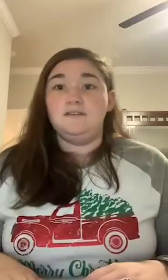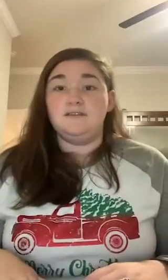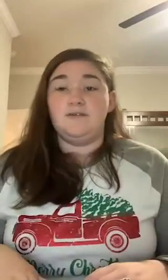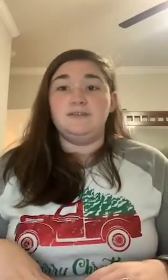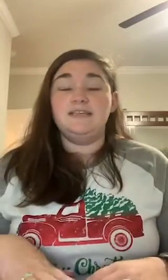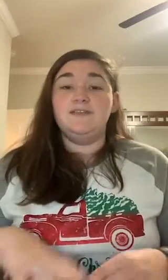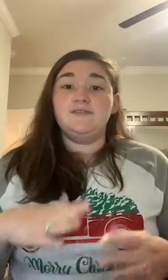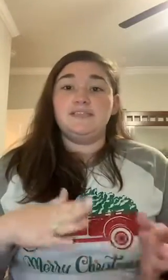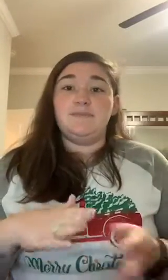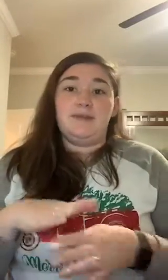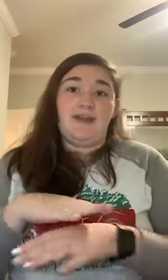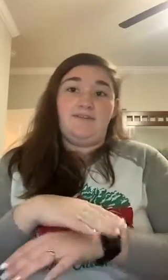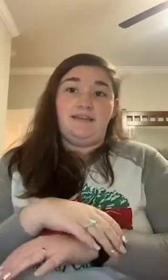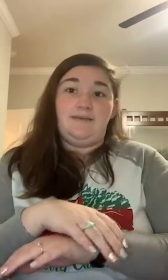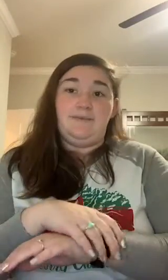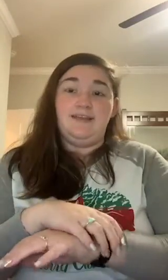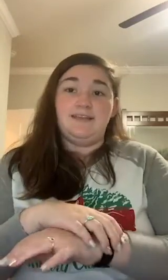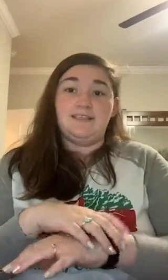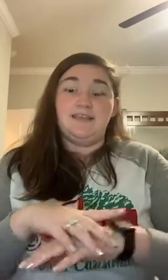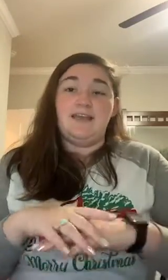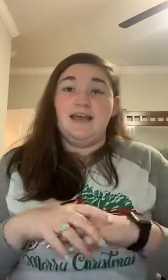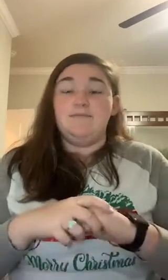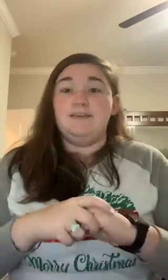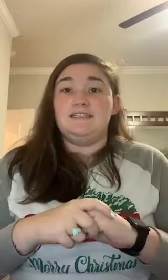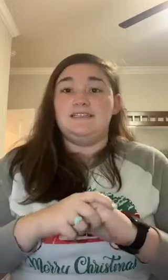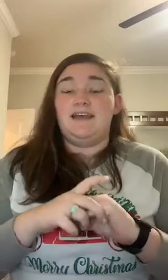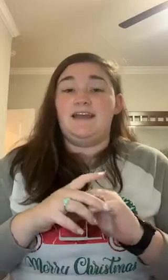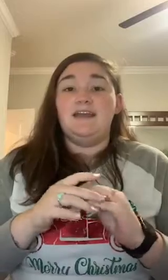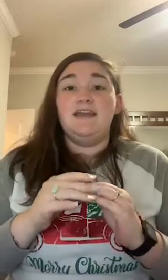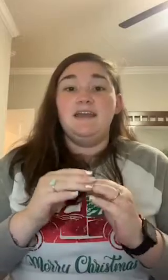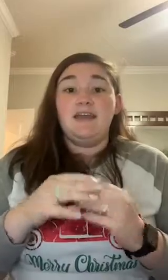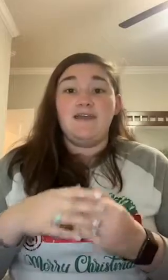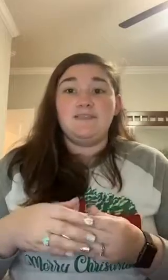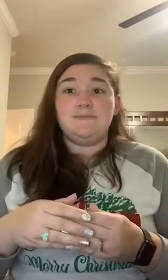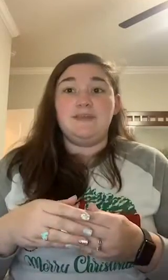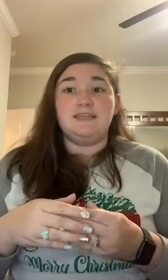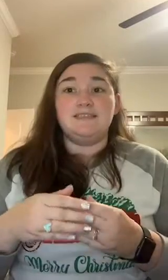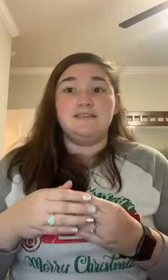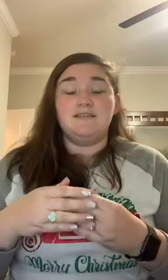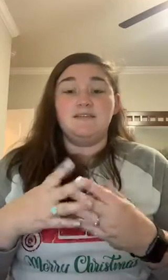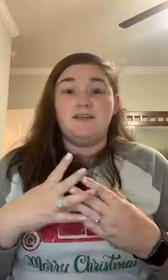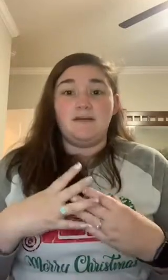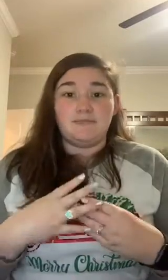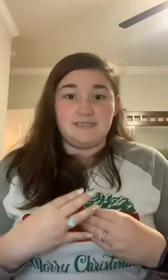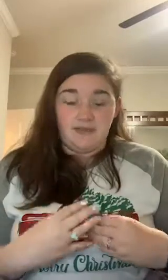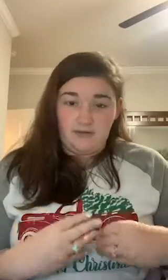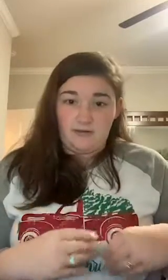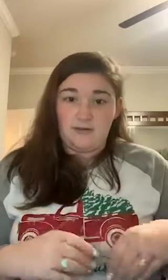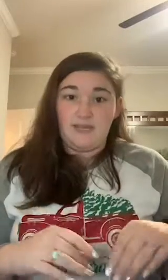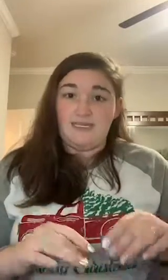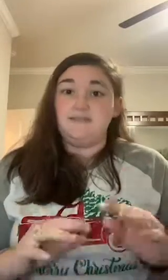so instead of sleep in heavenly peace i'm going to sign heaven's peace comes down into my